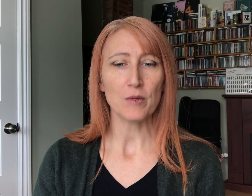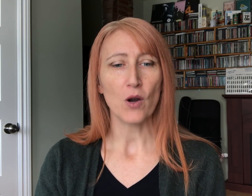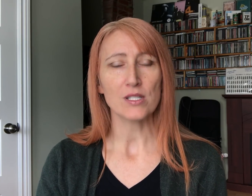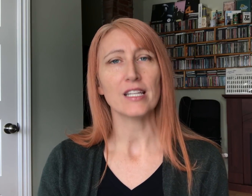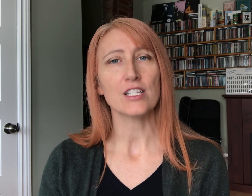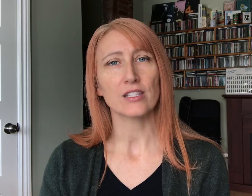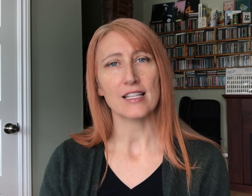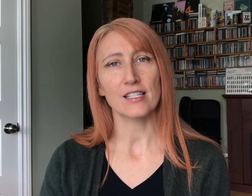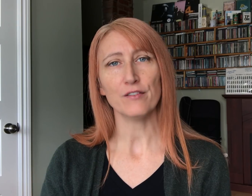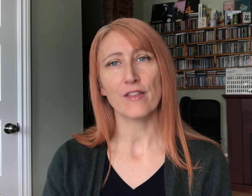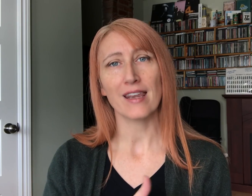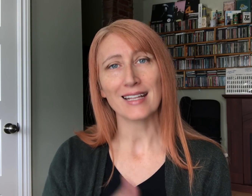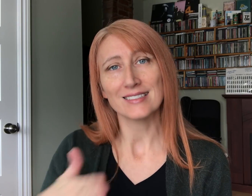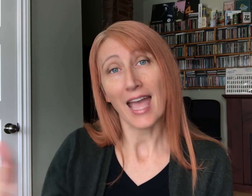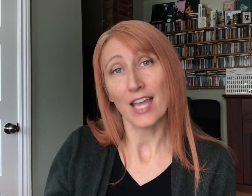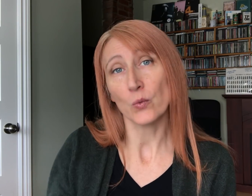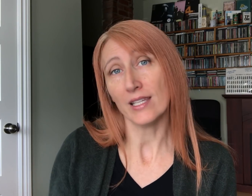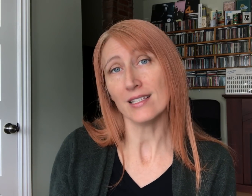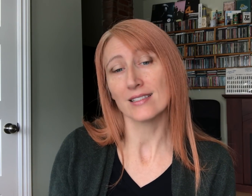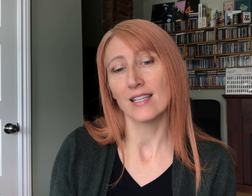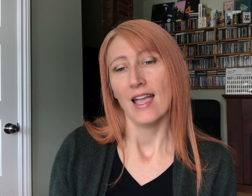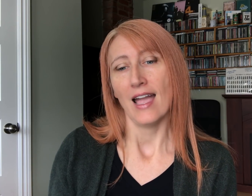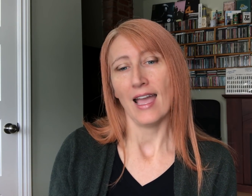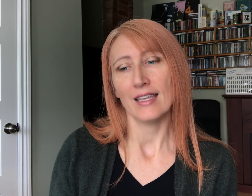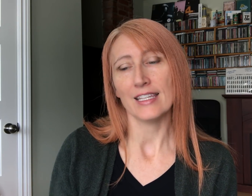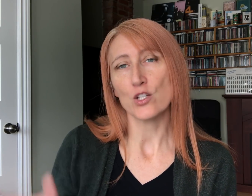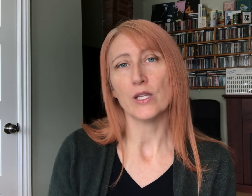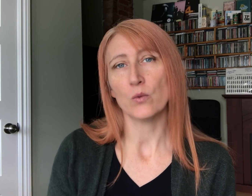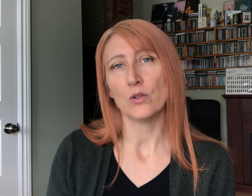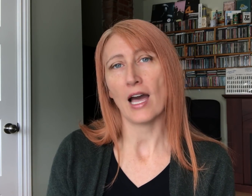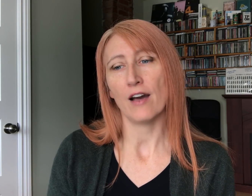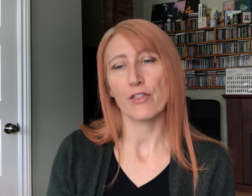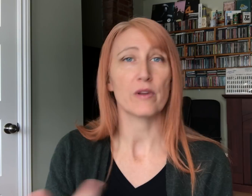be posting each lesson for the next ten weeks and each week we'll have three